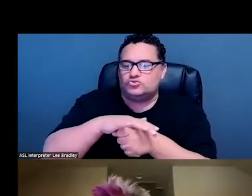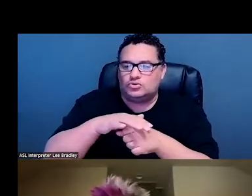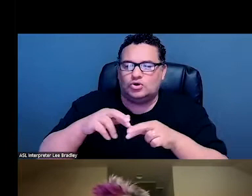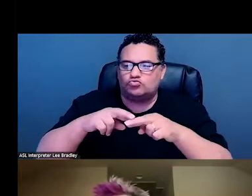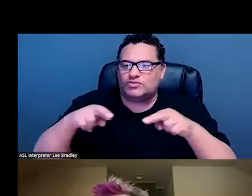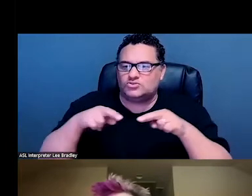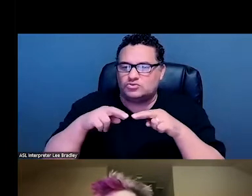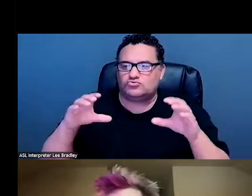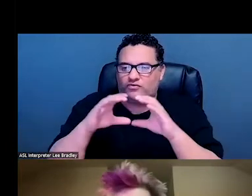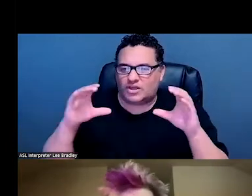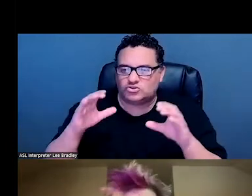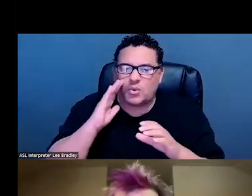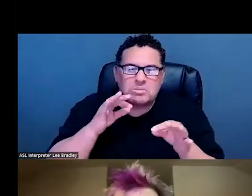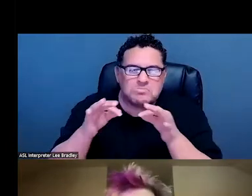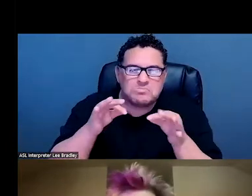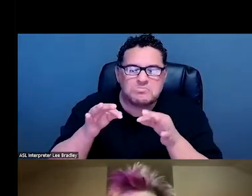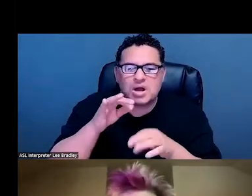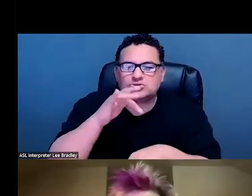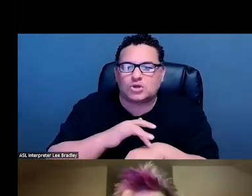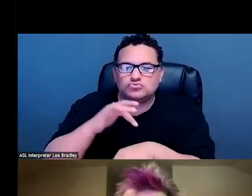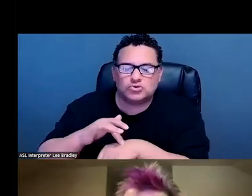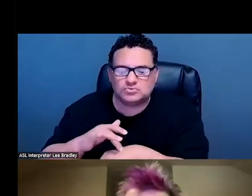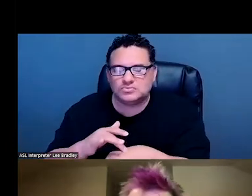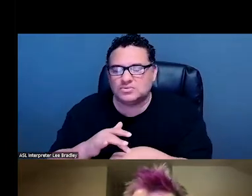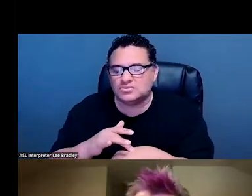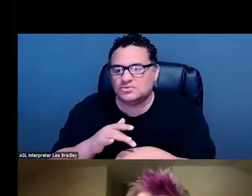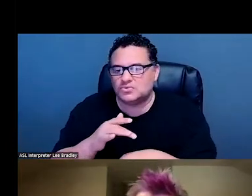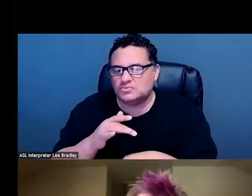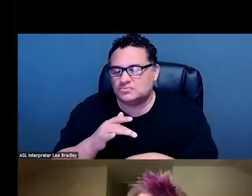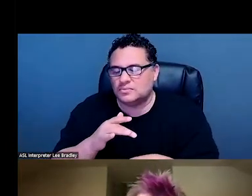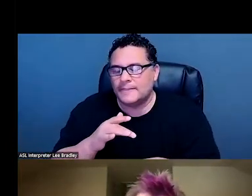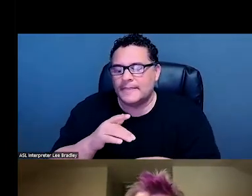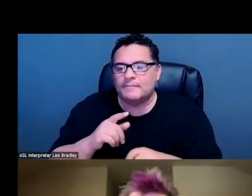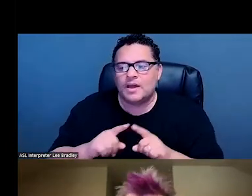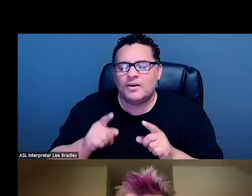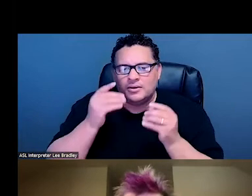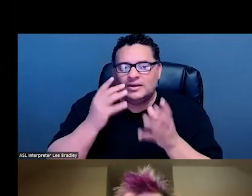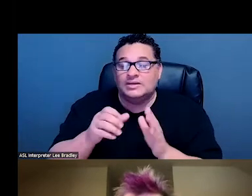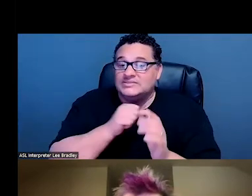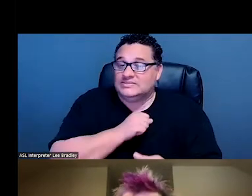NUMBER OF THESE SUBSEQUENTLY, BUT I JUST WANT TO SAY, THAT STAFF TRAINING, AND CERTIFICATION,